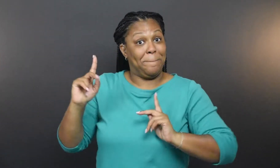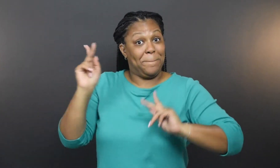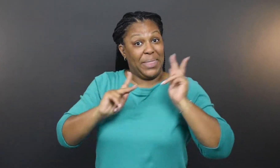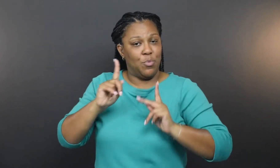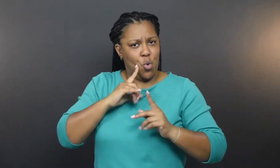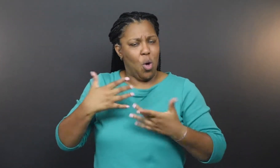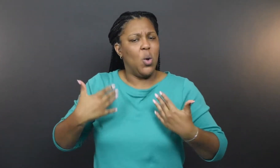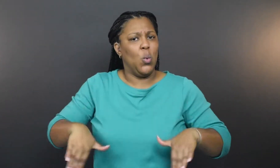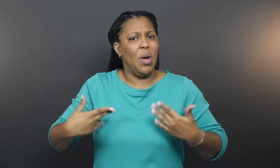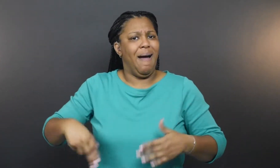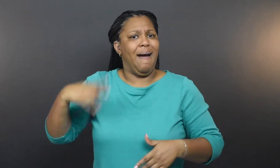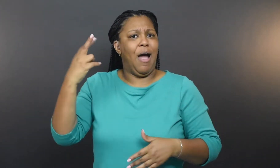infected. •